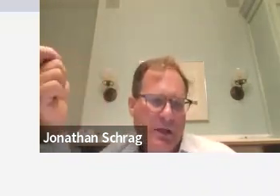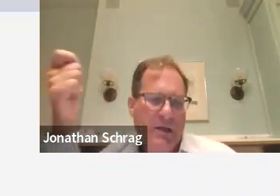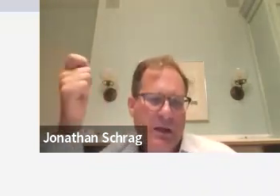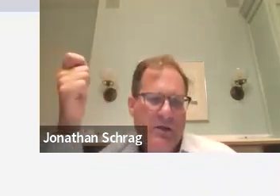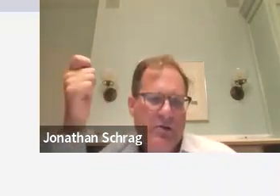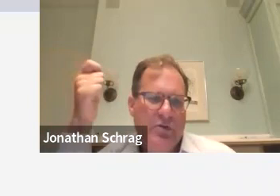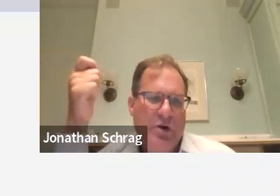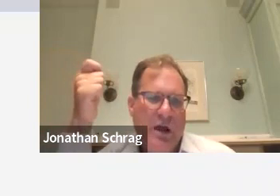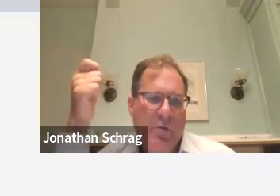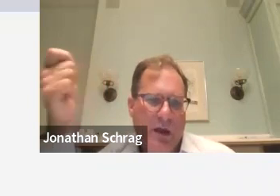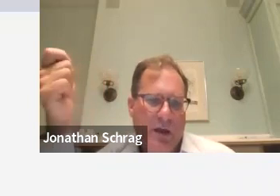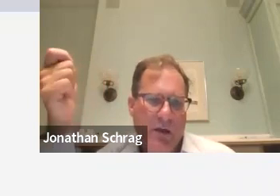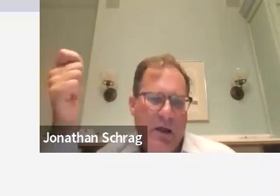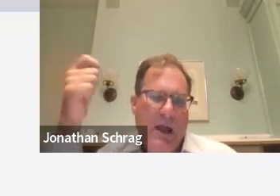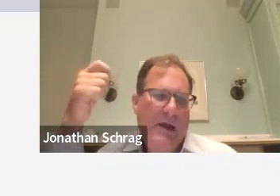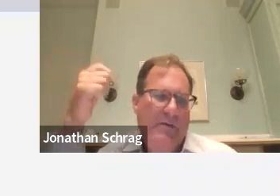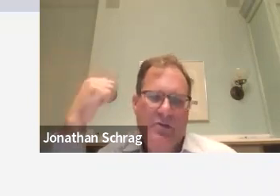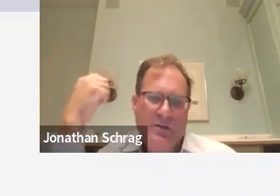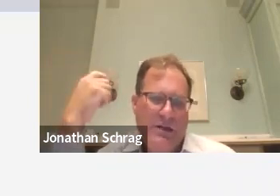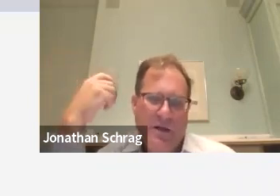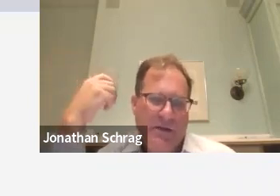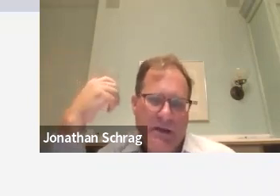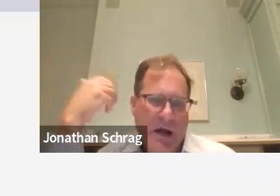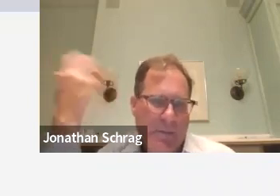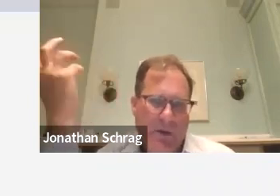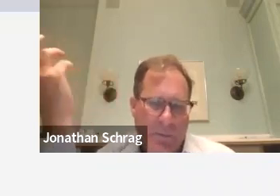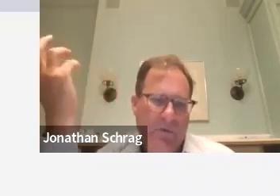building partnerships and engaging the near-port communities.